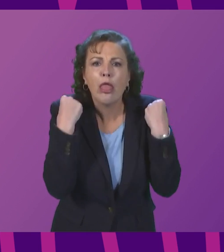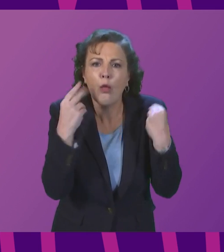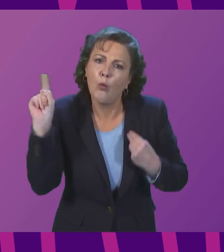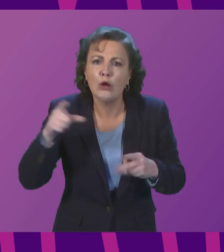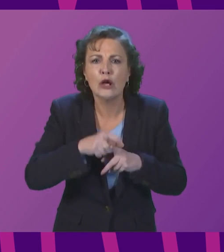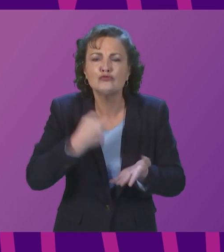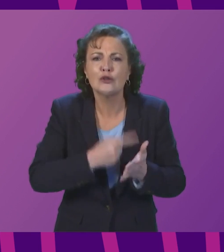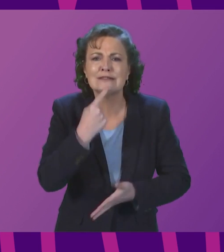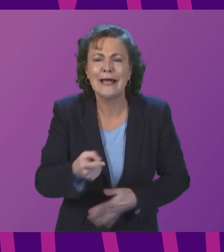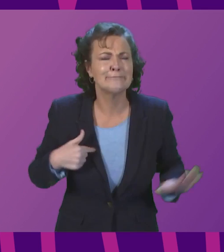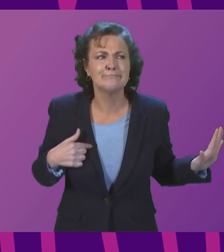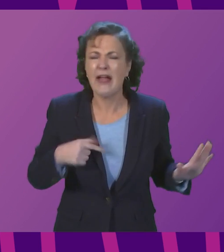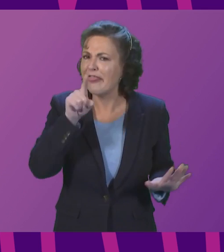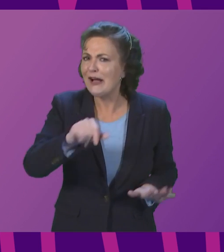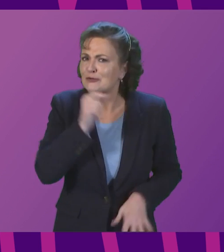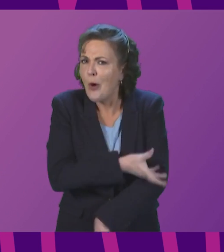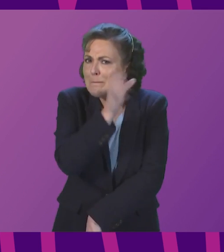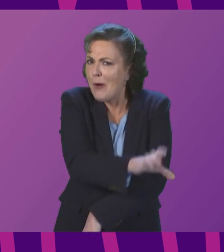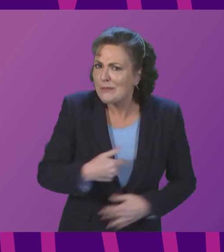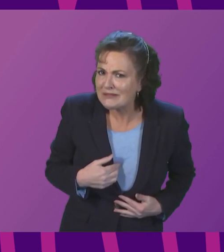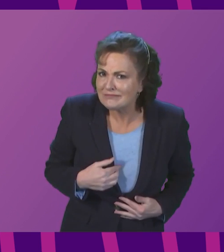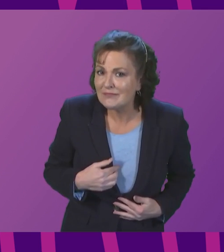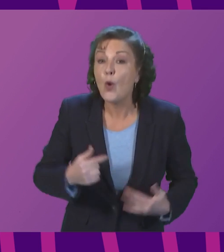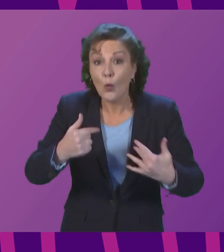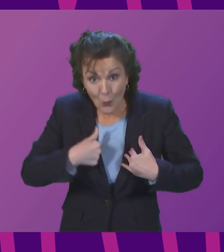That is not empowerment. We have given powers to local authorities.